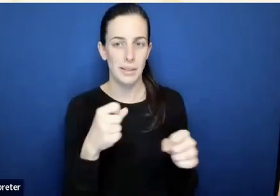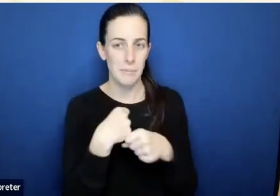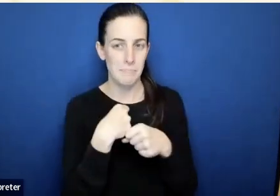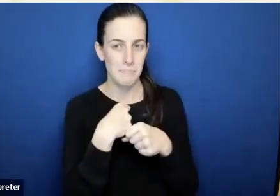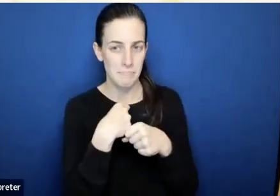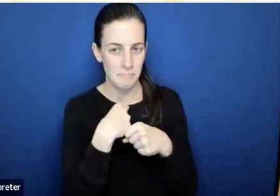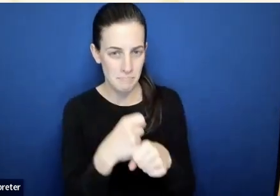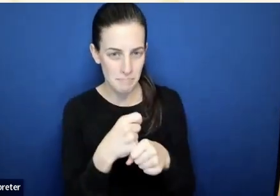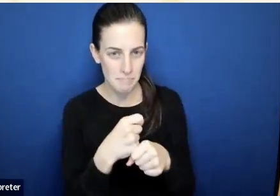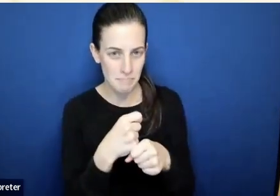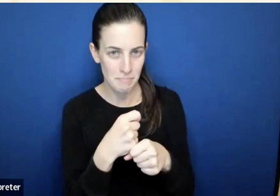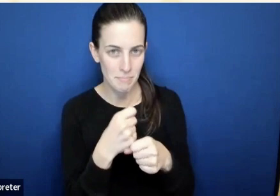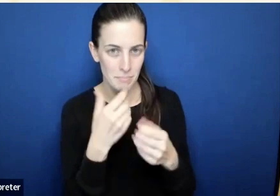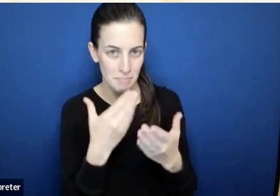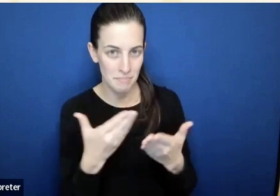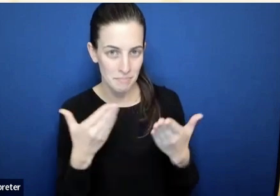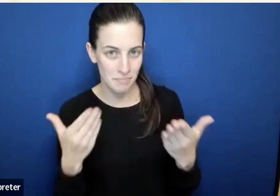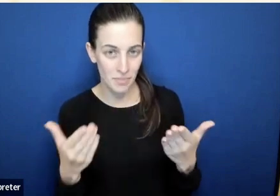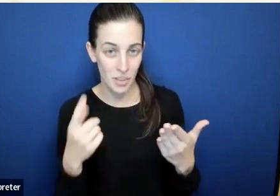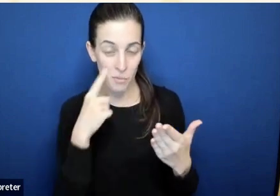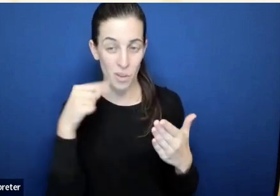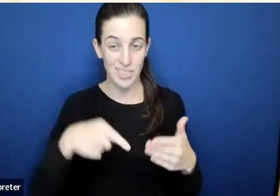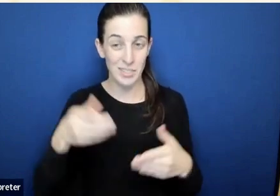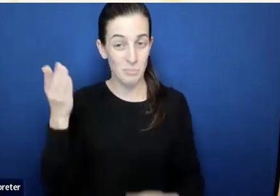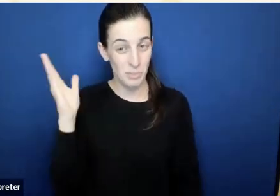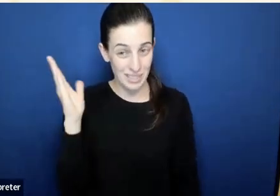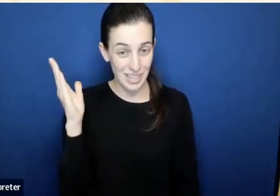So today, with the help of my presentation, with real-life examples,